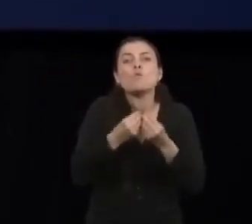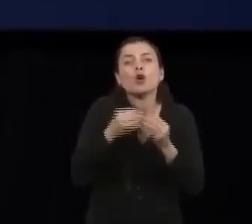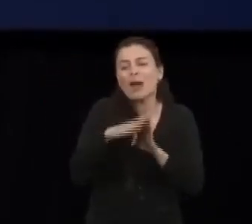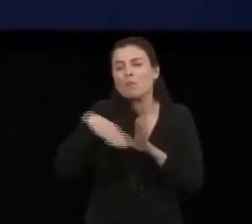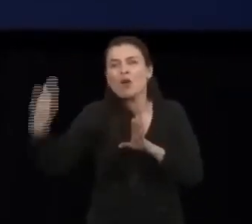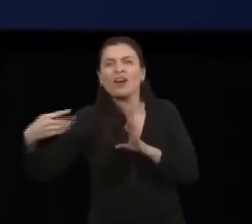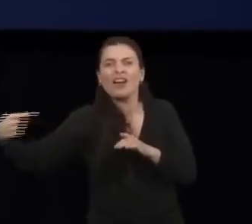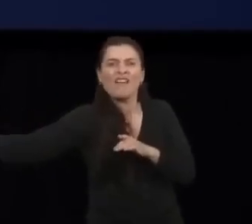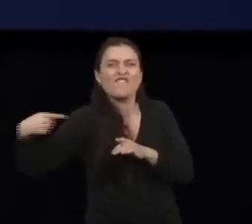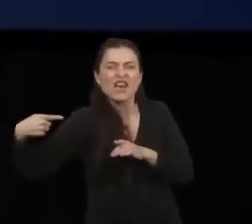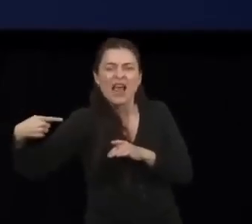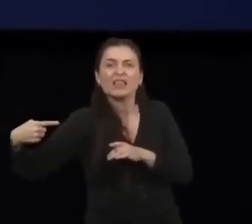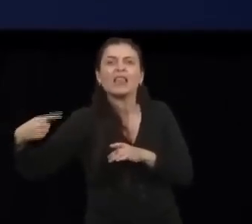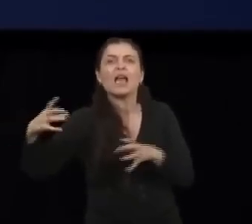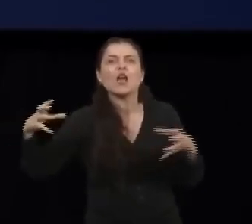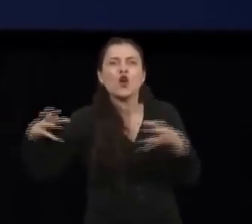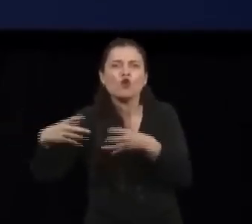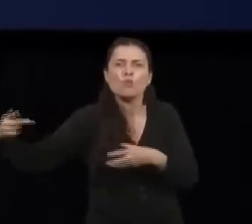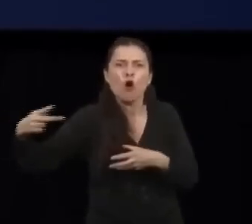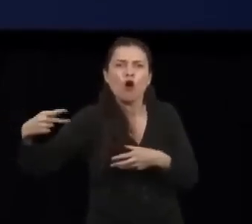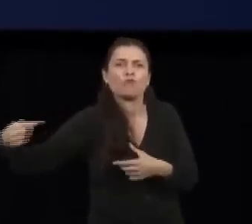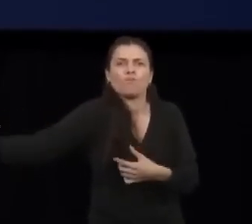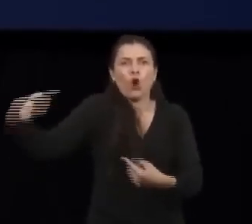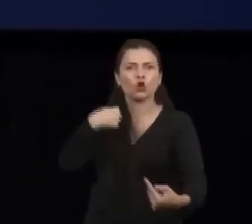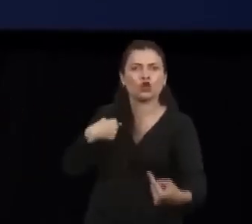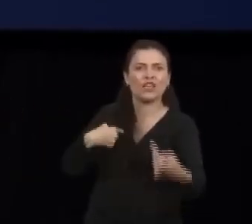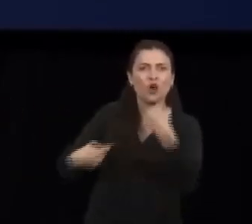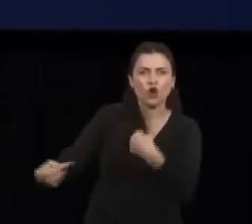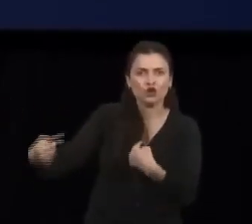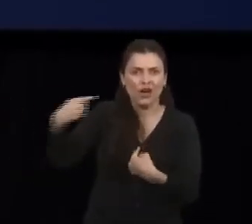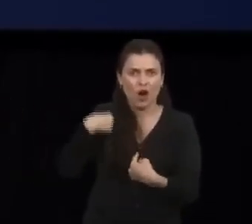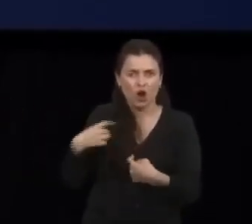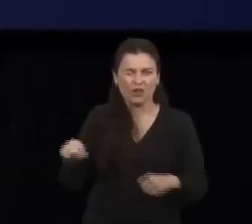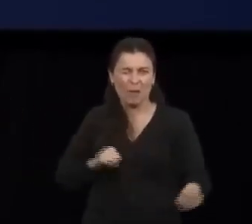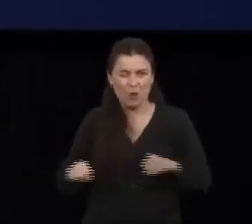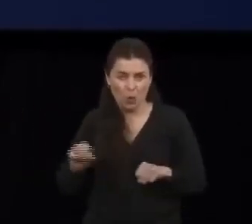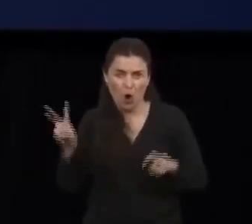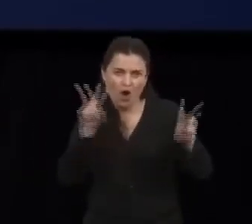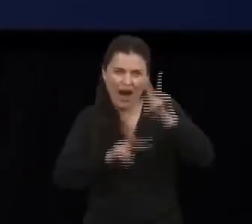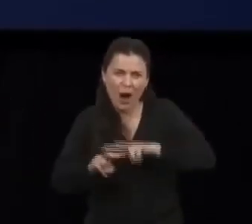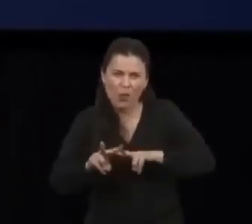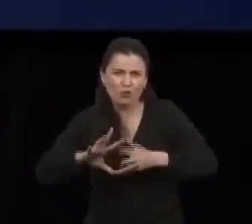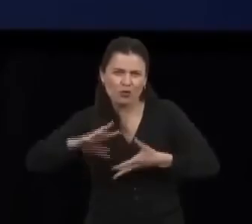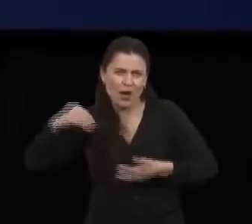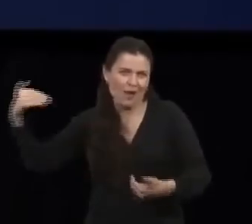of capital, they are the orcas, they are the jucas. And that is the reality,